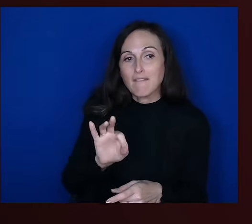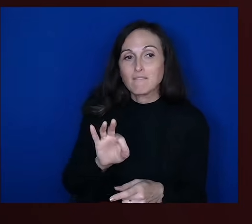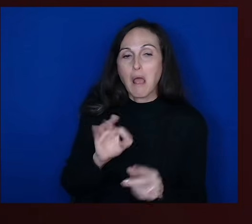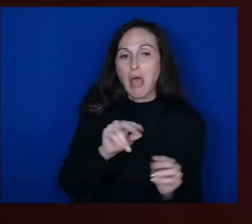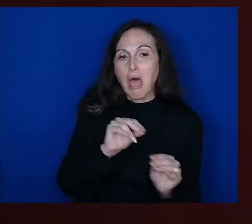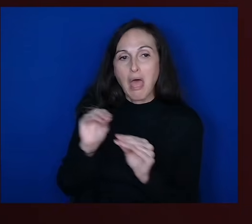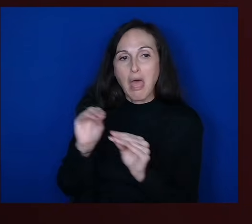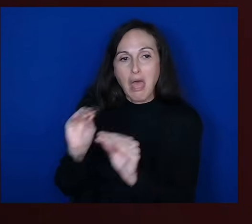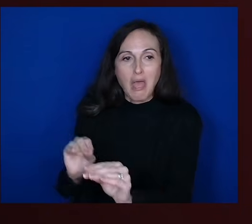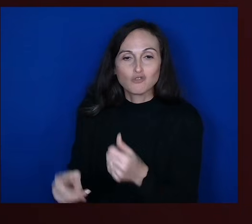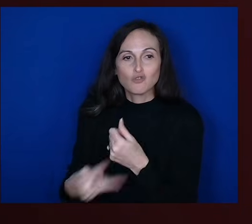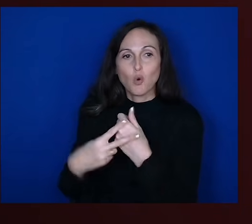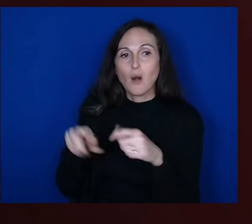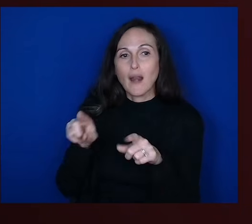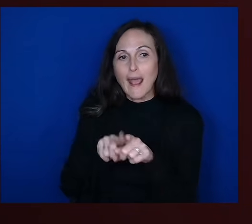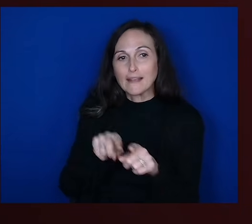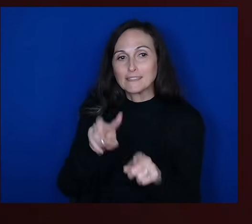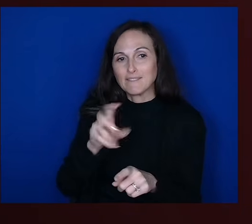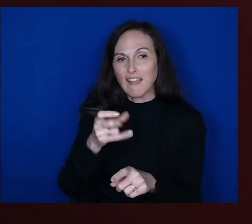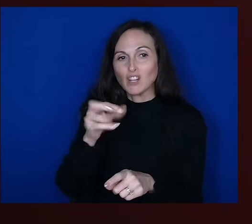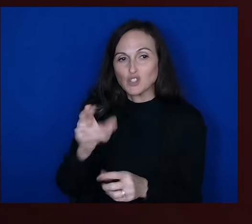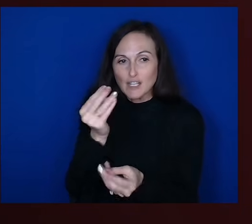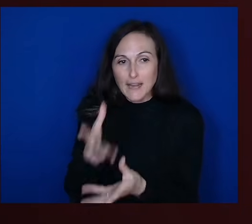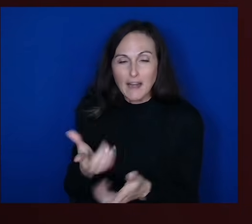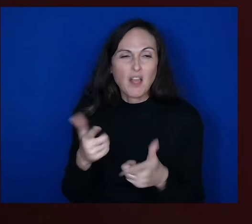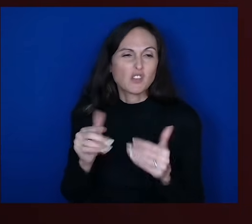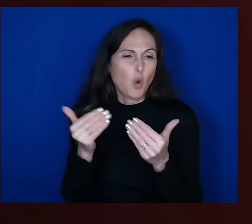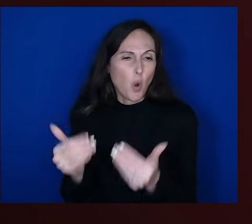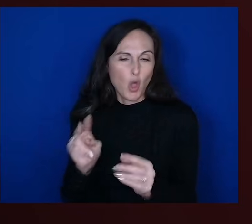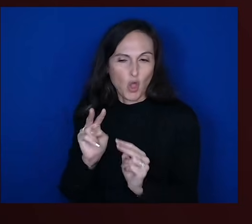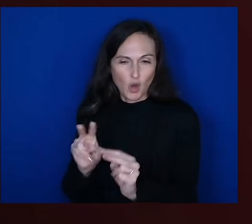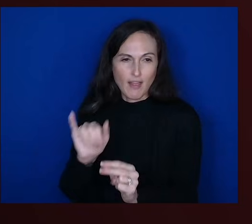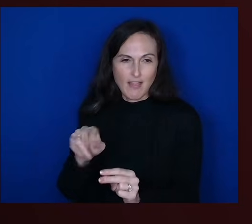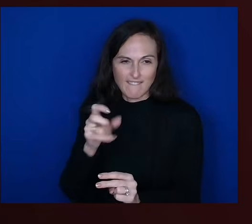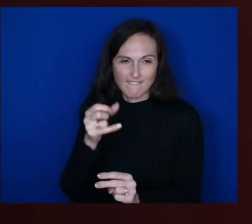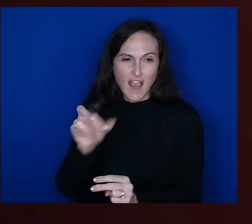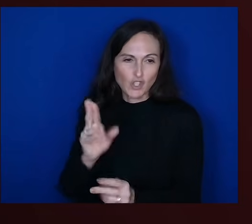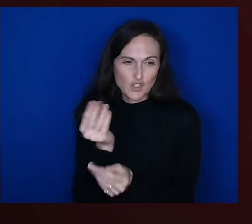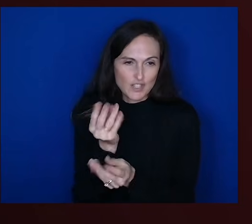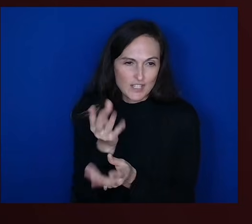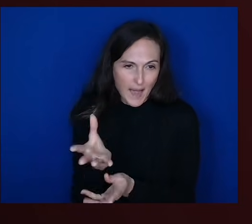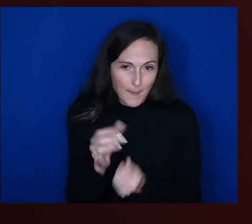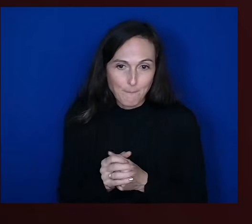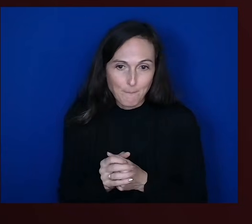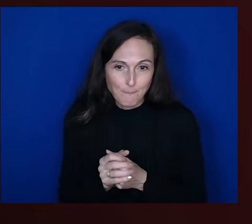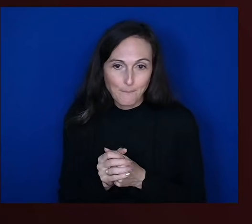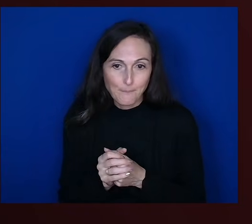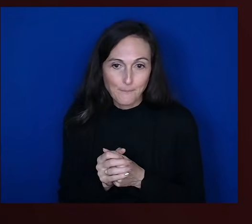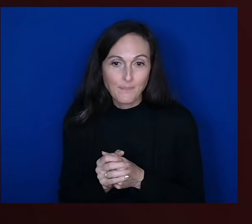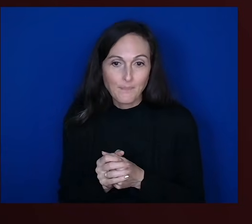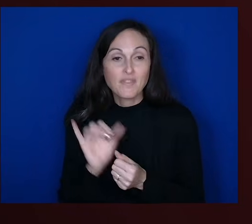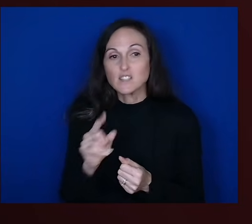So, let's look at that vector data, and that is one of the things in here which is a